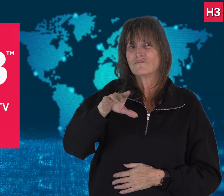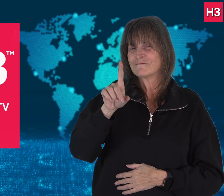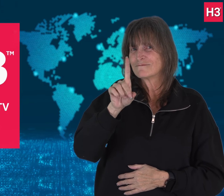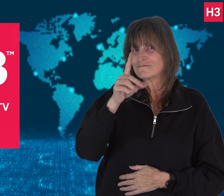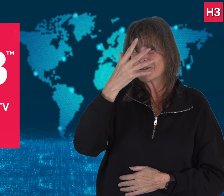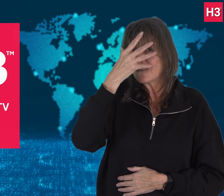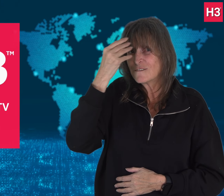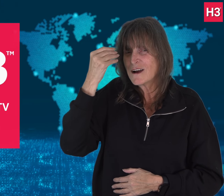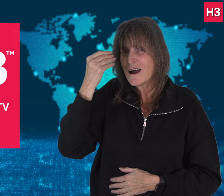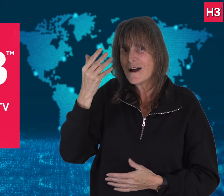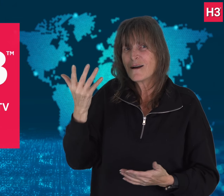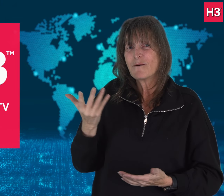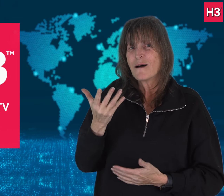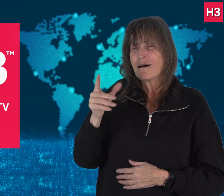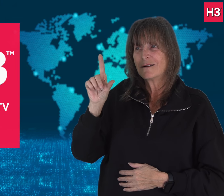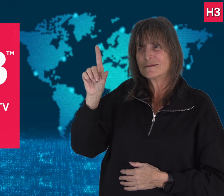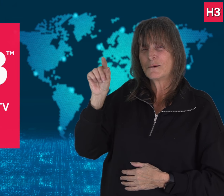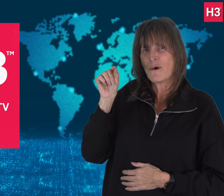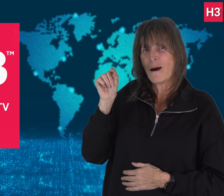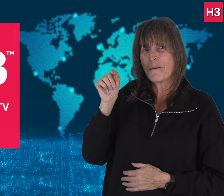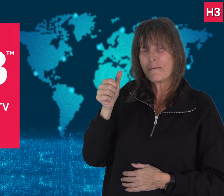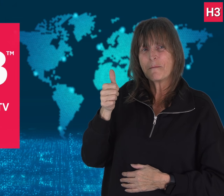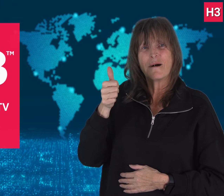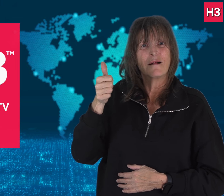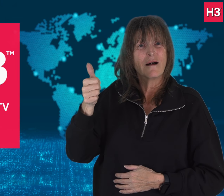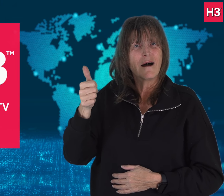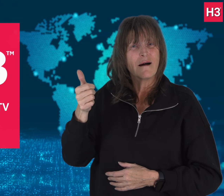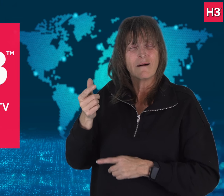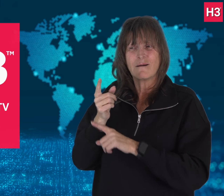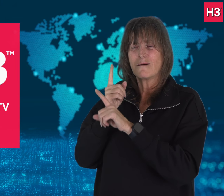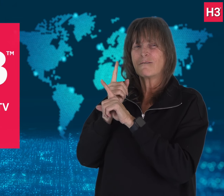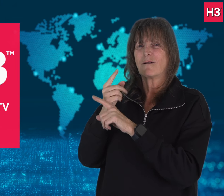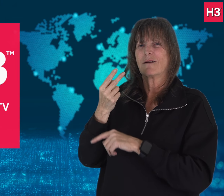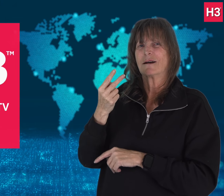Don’t forget to subscribe, like, and follow